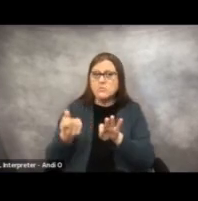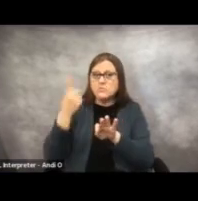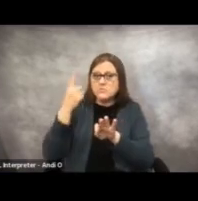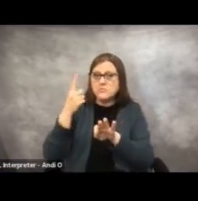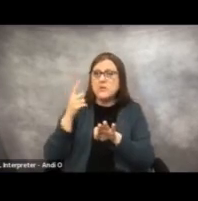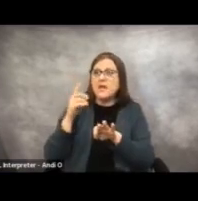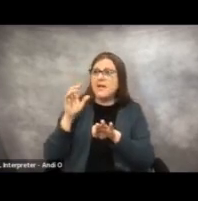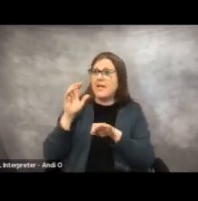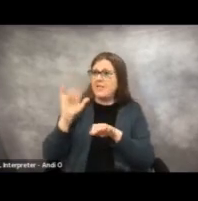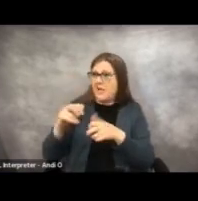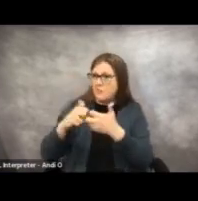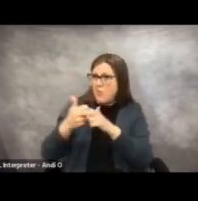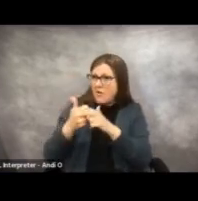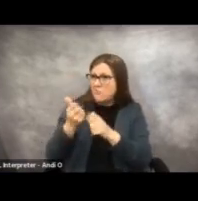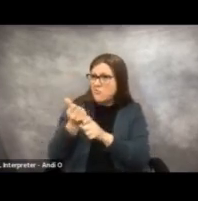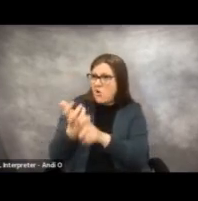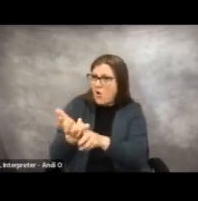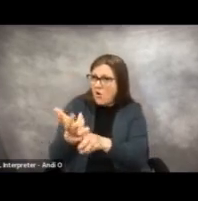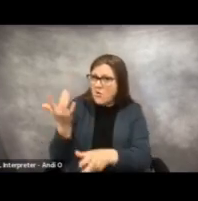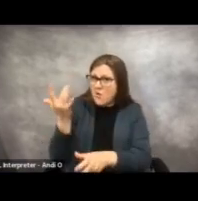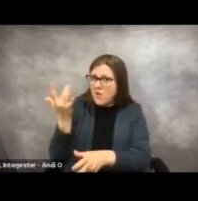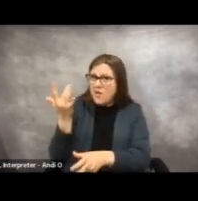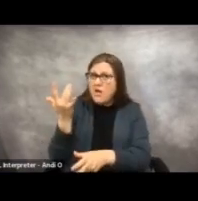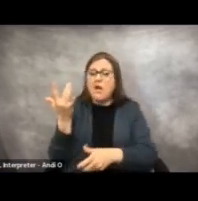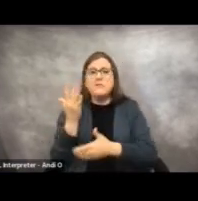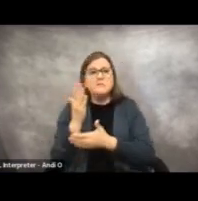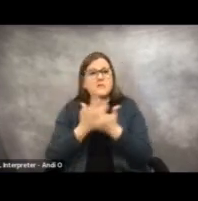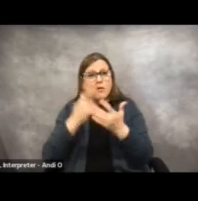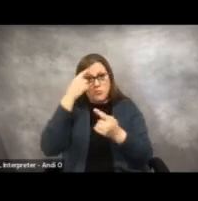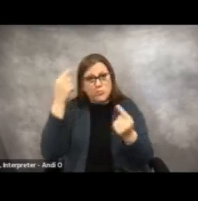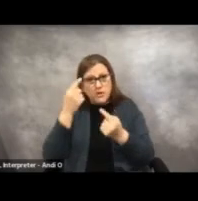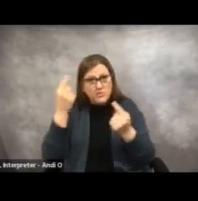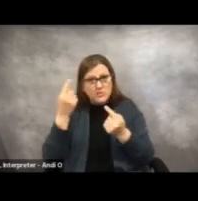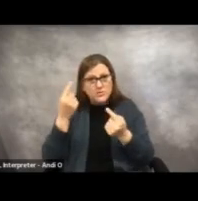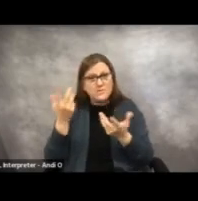because having certain brain injury impairments may open up